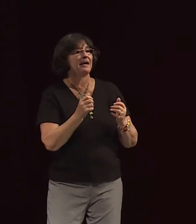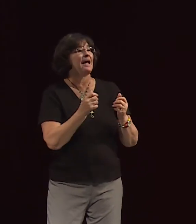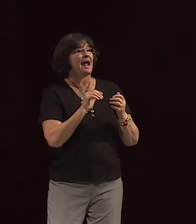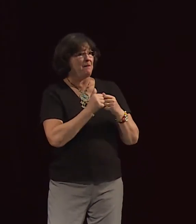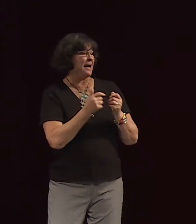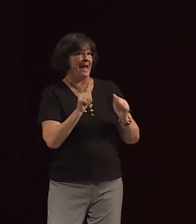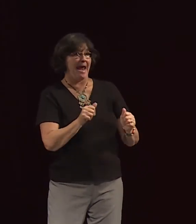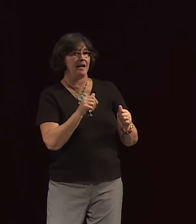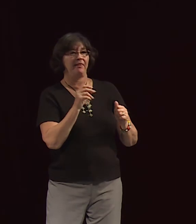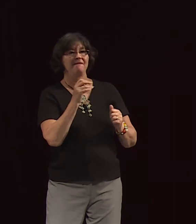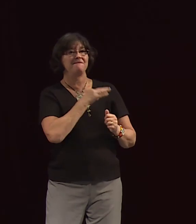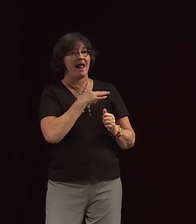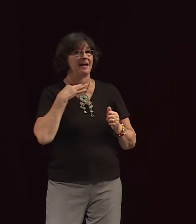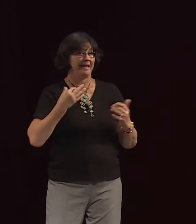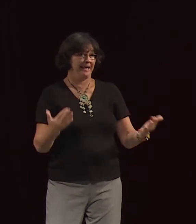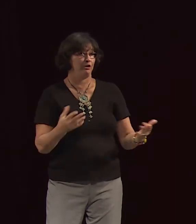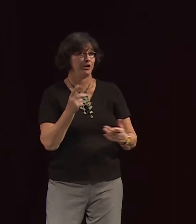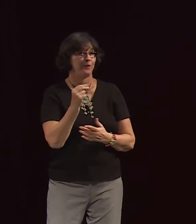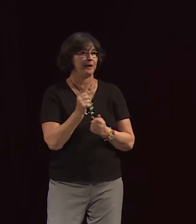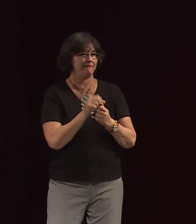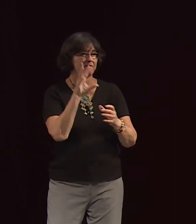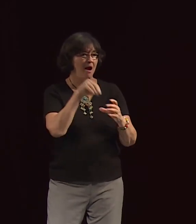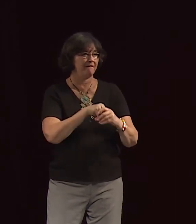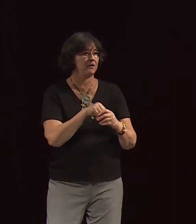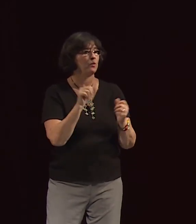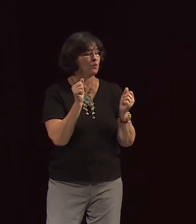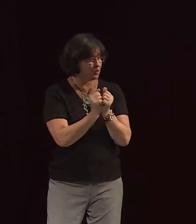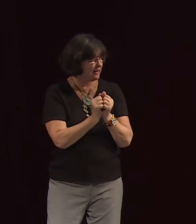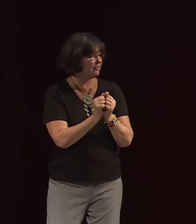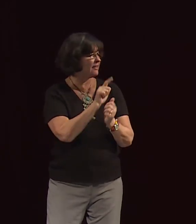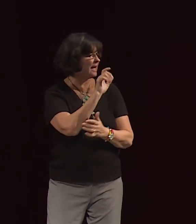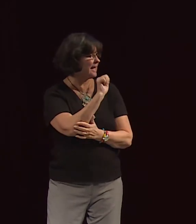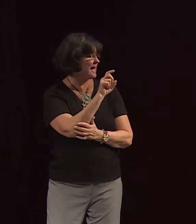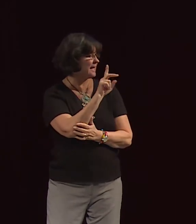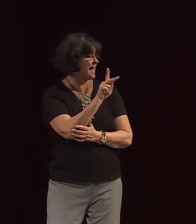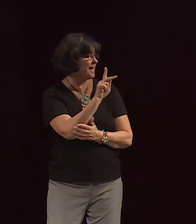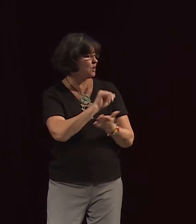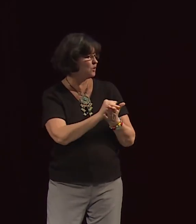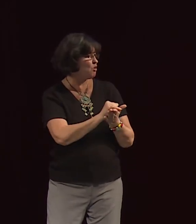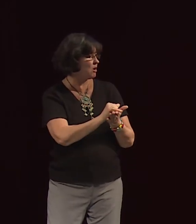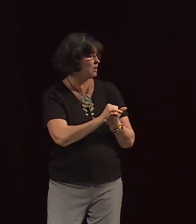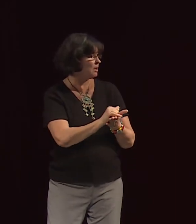I think the faculty can be more involved with LEAD-K initiatives here in New York